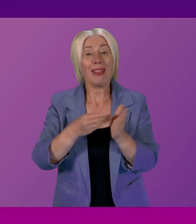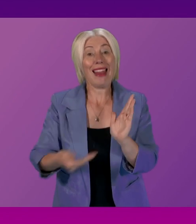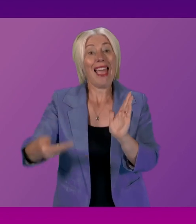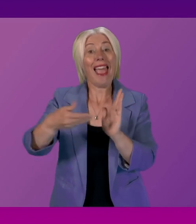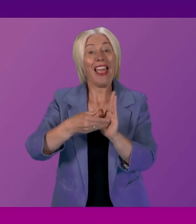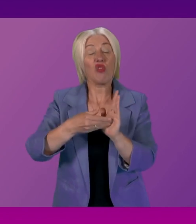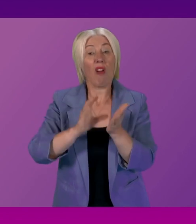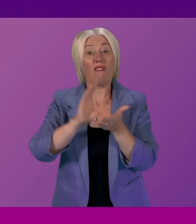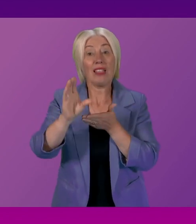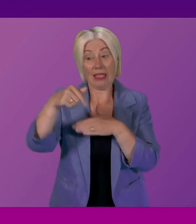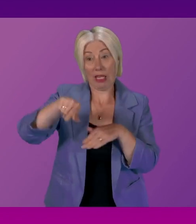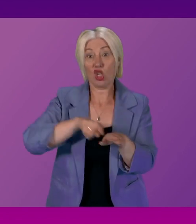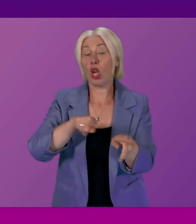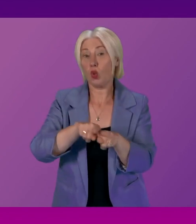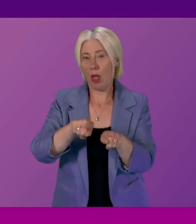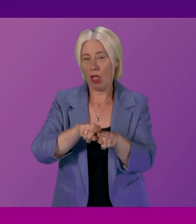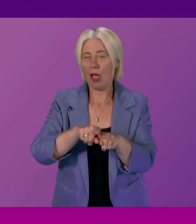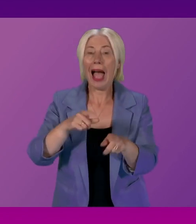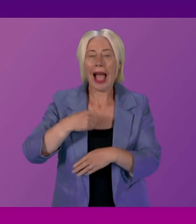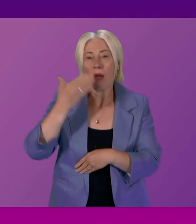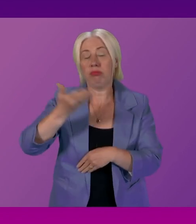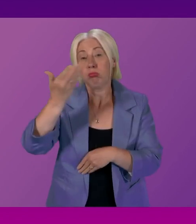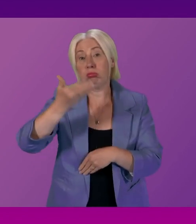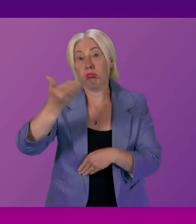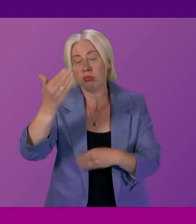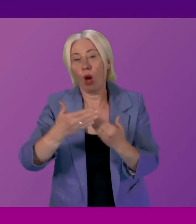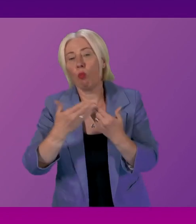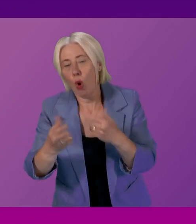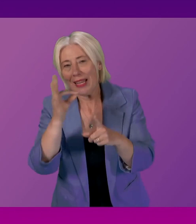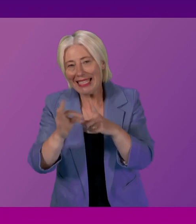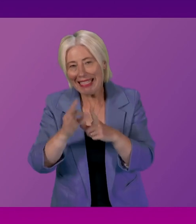As I said, I could give a lot more detail about what we are doing specifically on ovarian